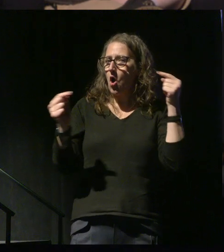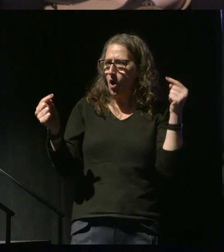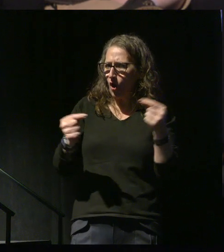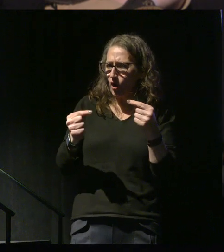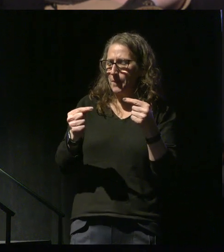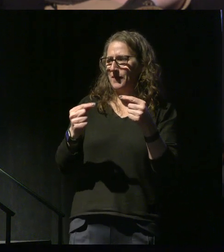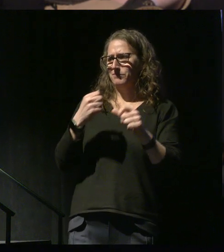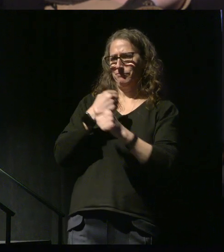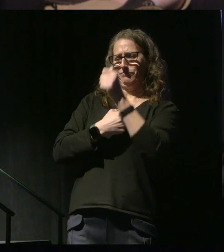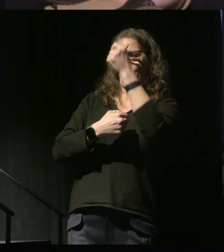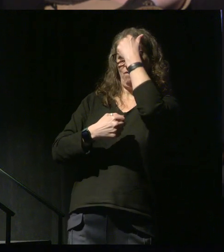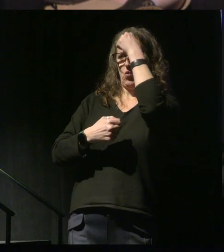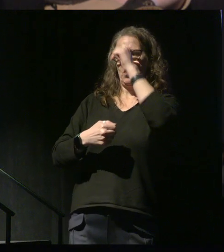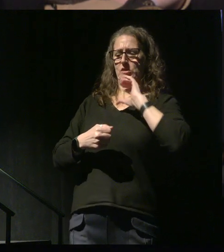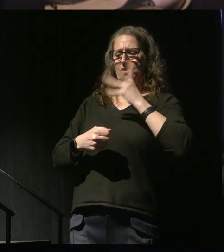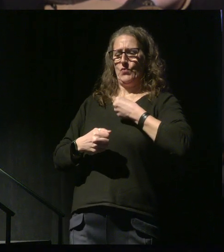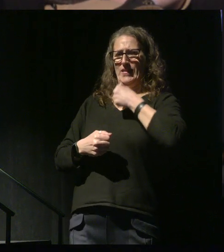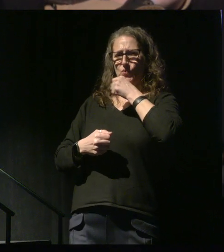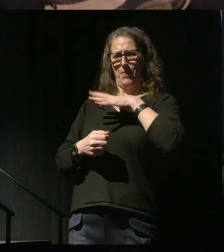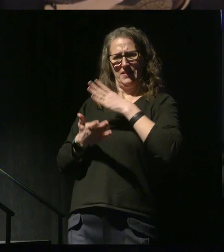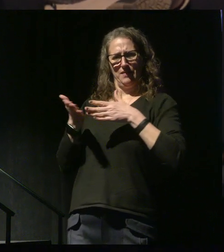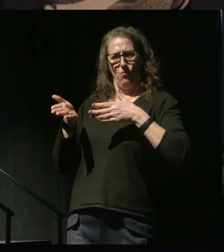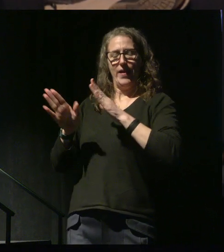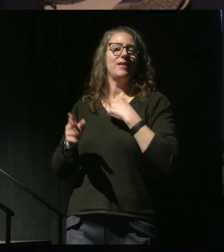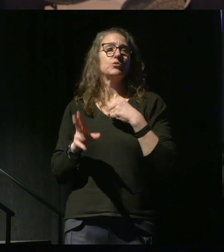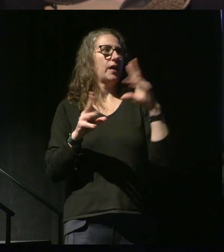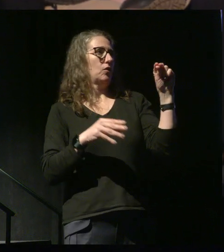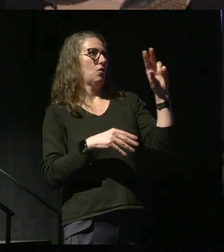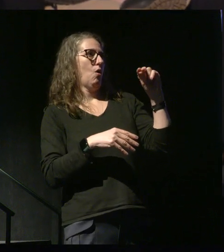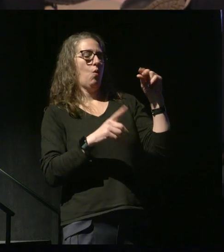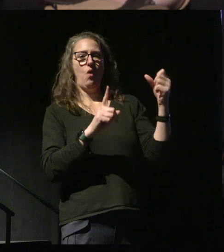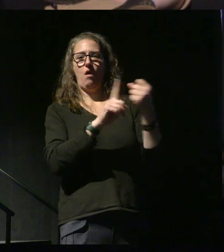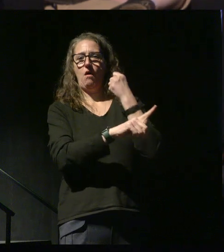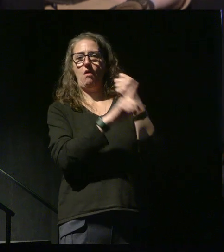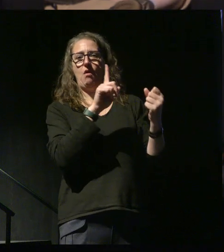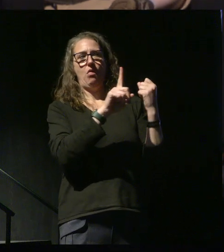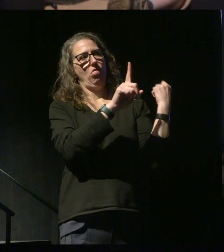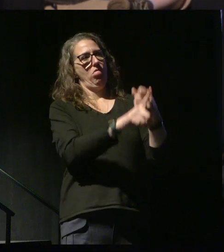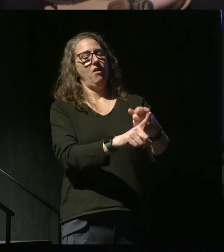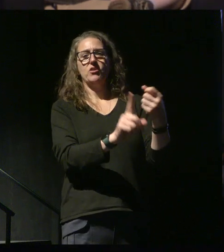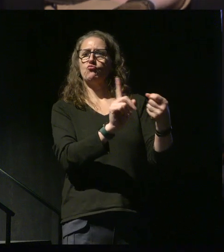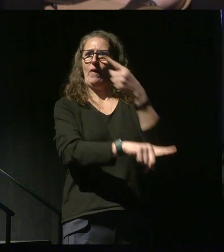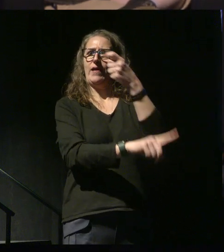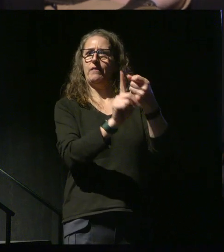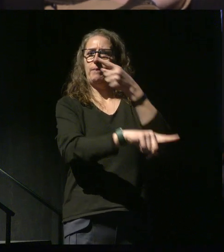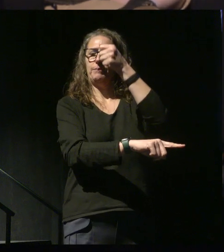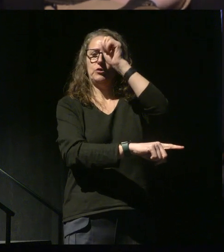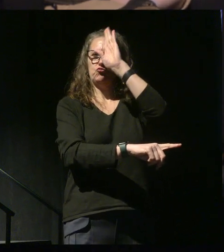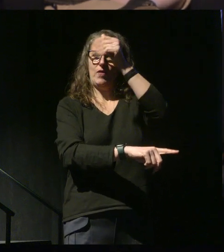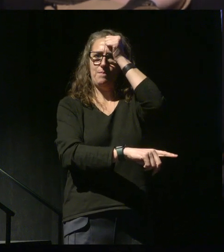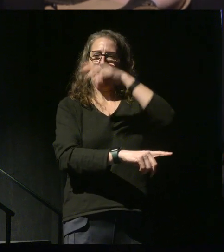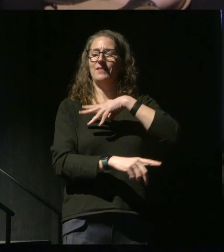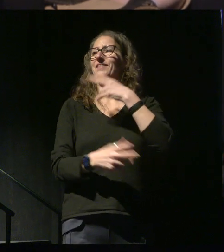And I was like, "No, randomly, randomly." And I didn't quite know why I was